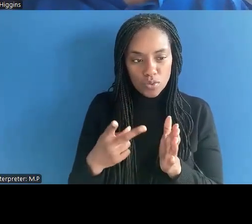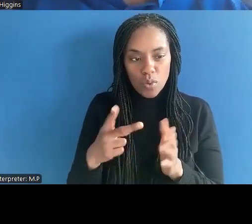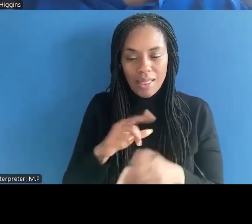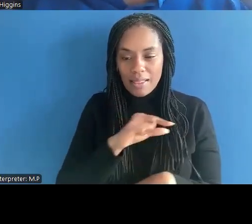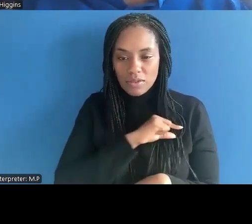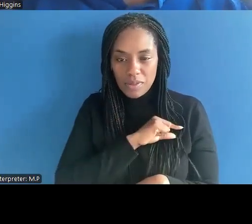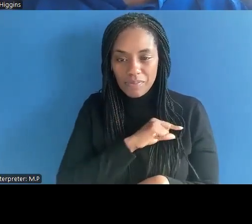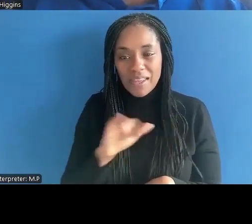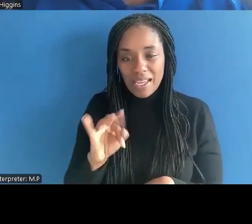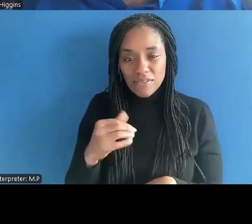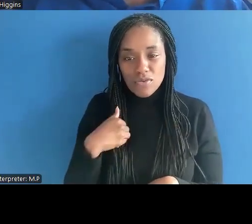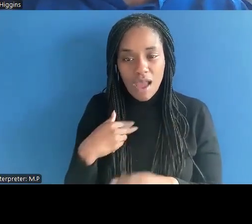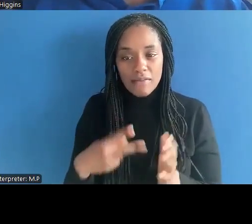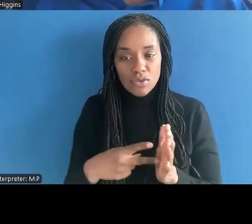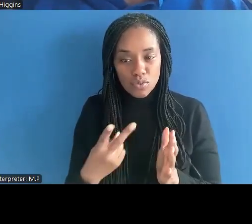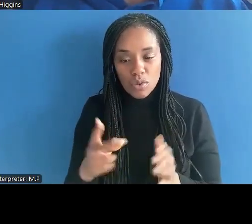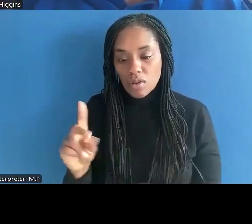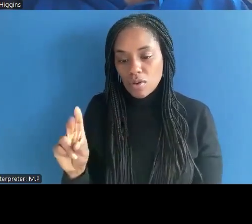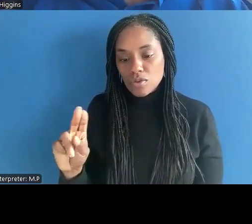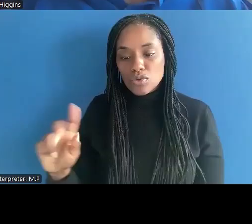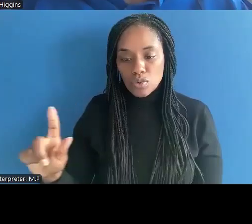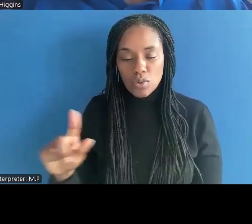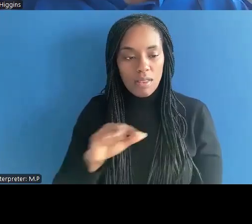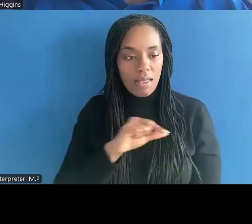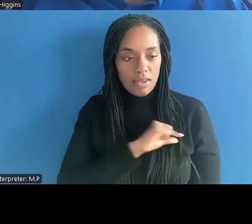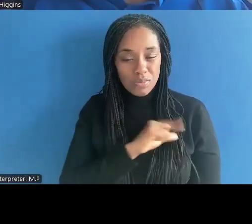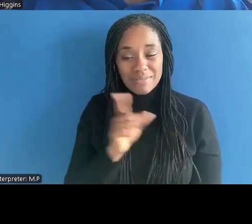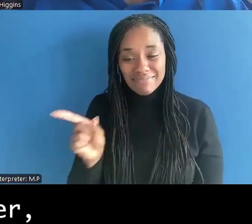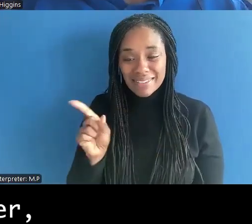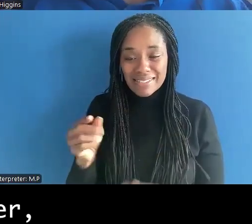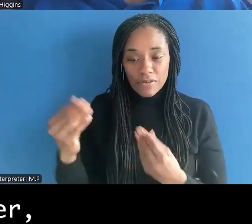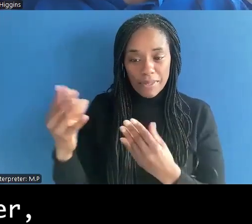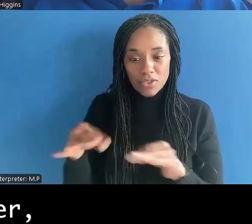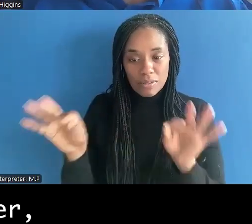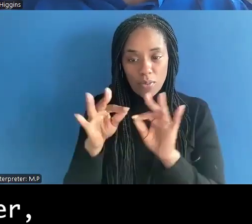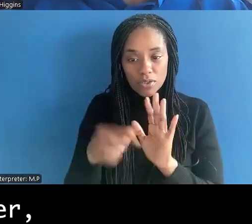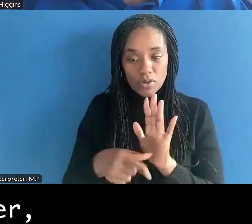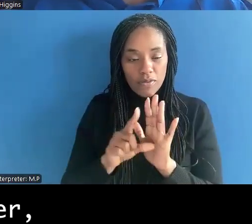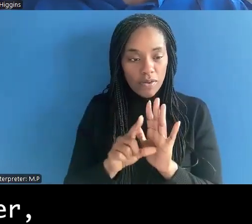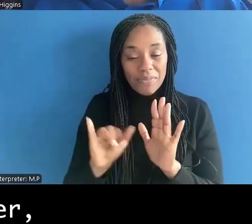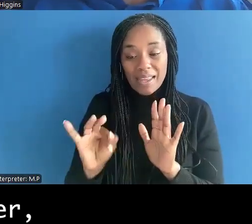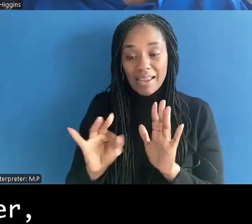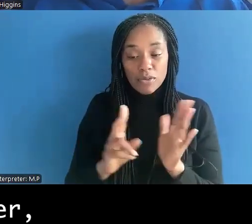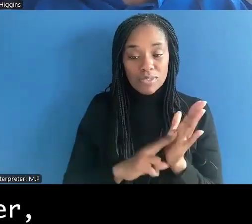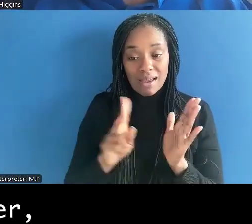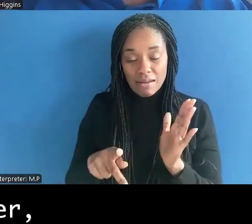for you to review. And so, if you're enrolled both Medicare and Medi-Cal,